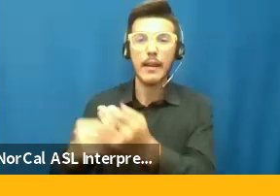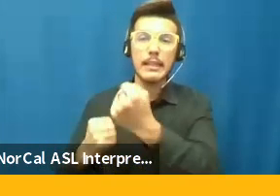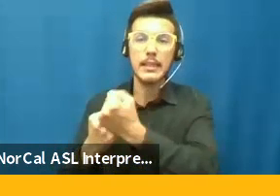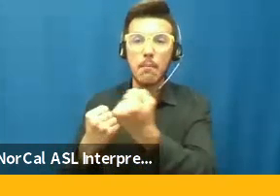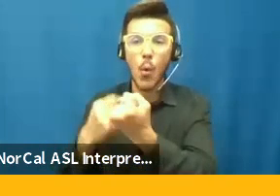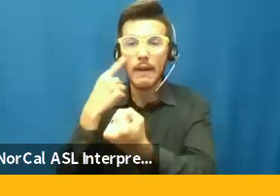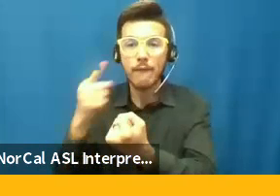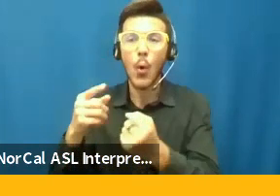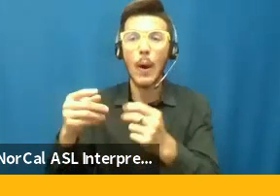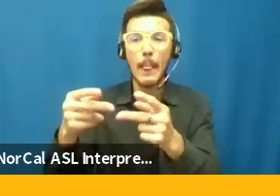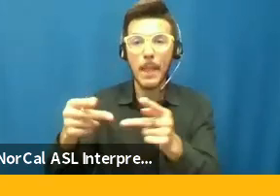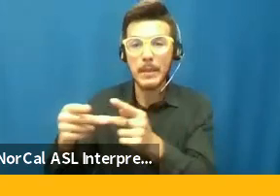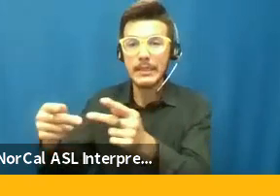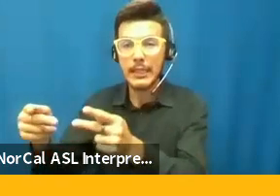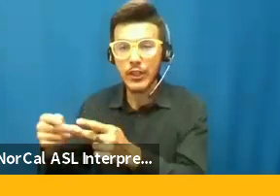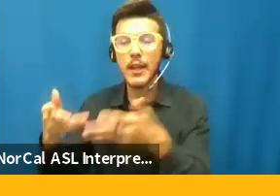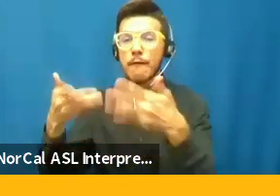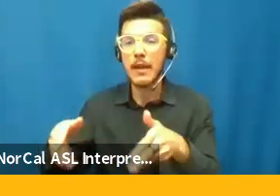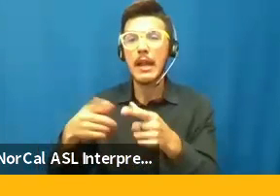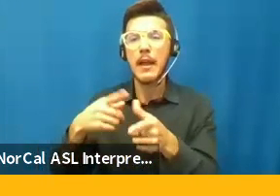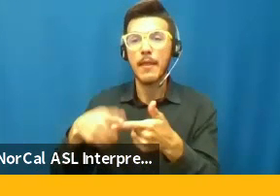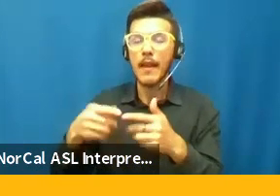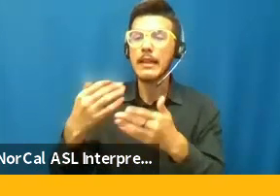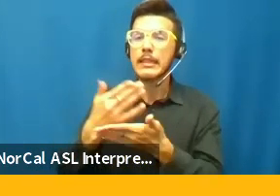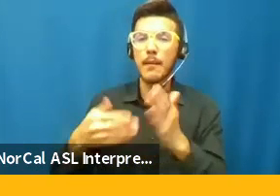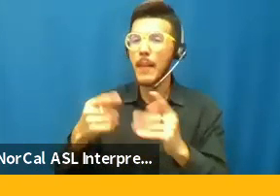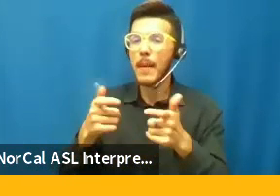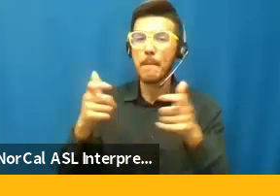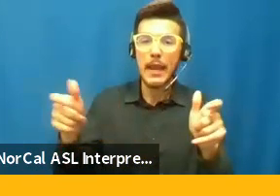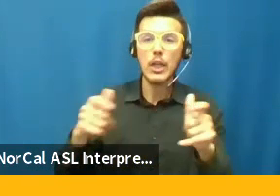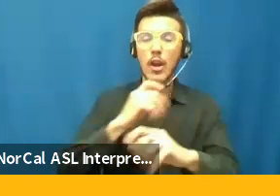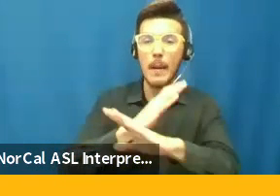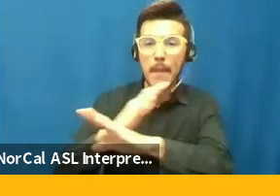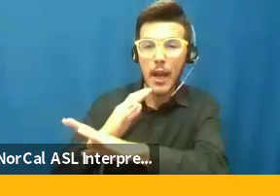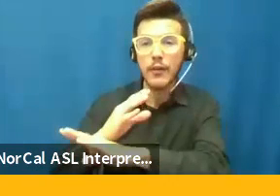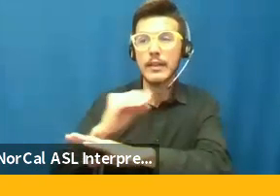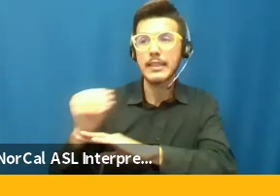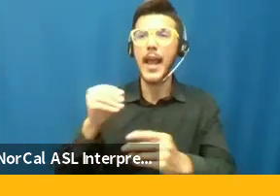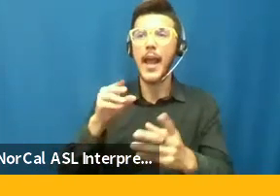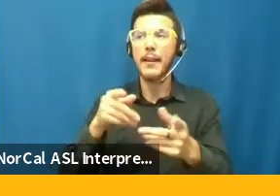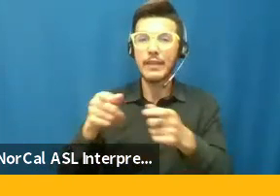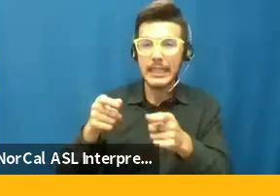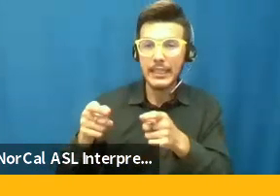and then dive into some of the major barriers and facilitators that these ADA coordinators reported